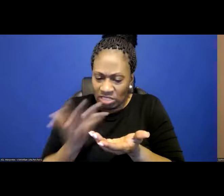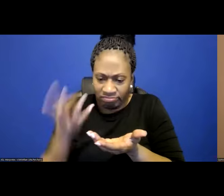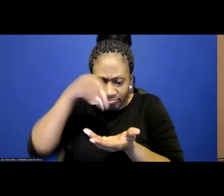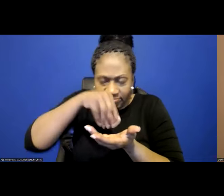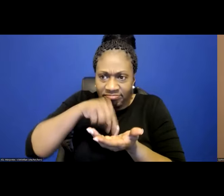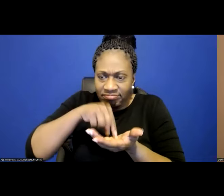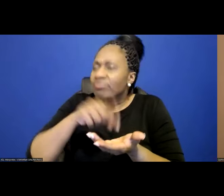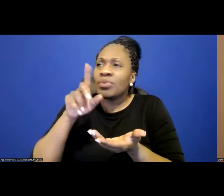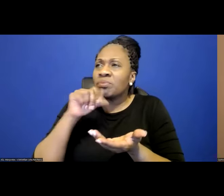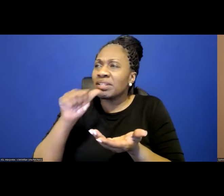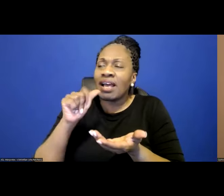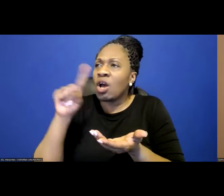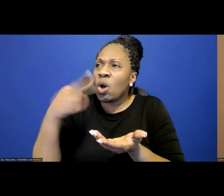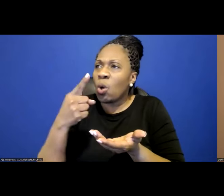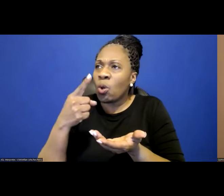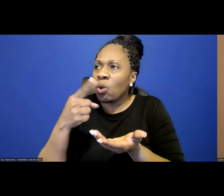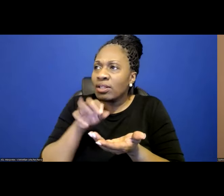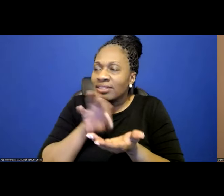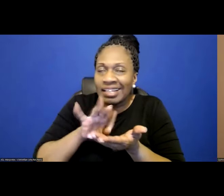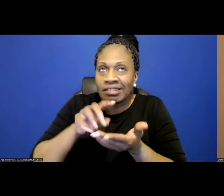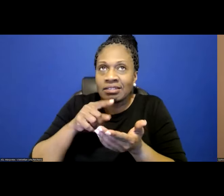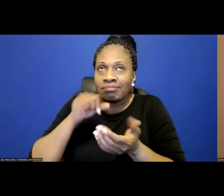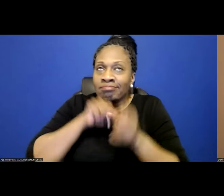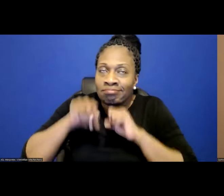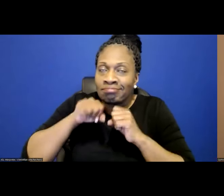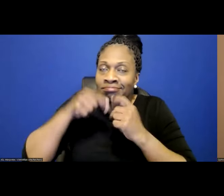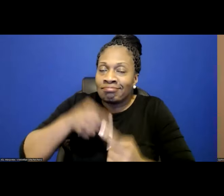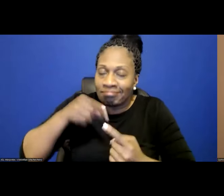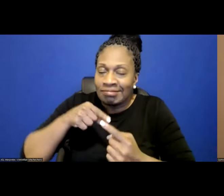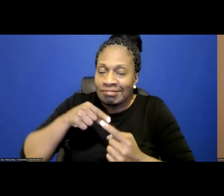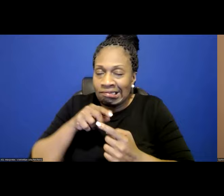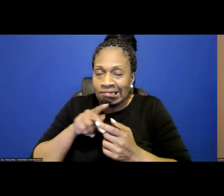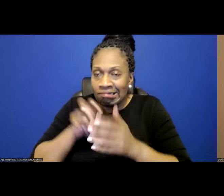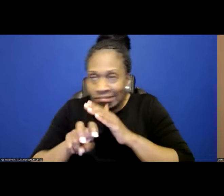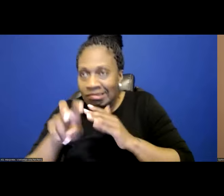not just counting the difficulty also of navigating a world that's not built for you,